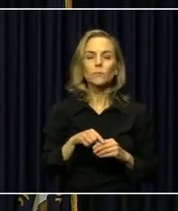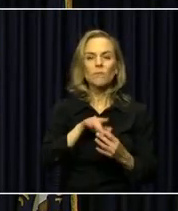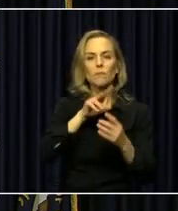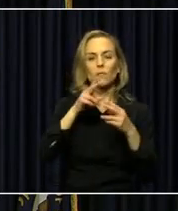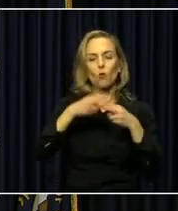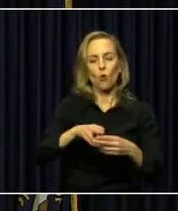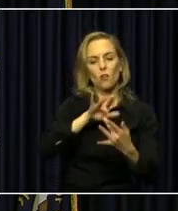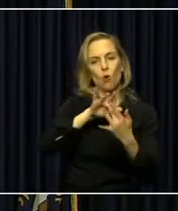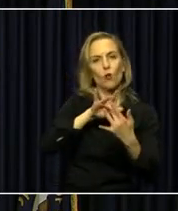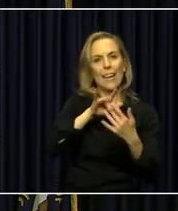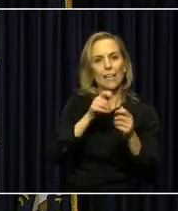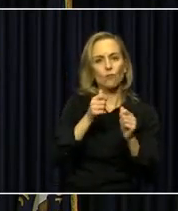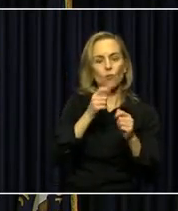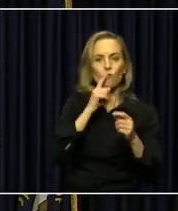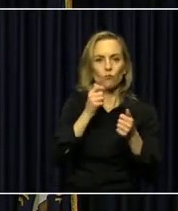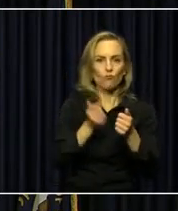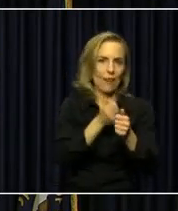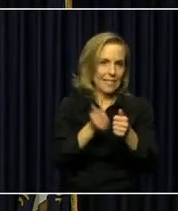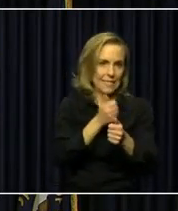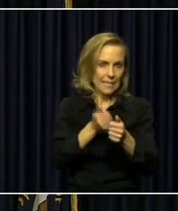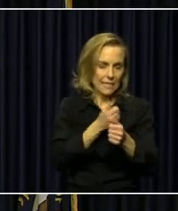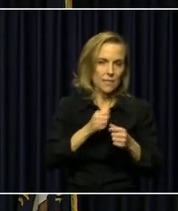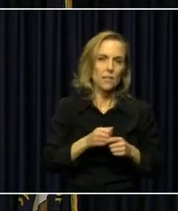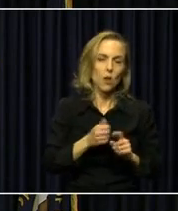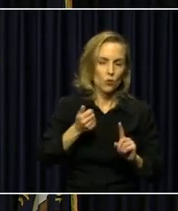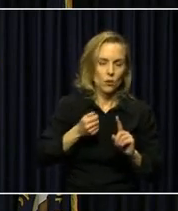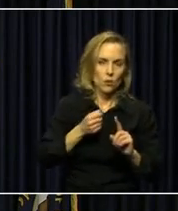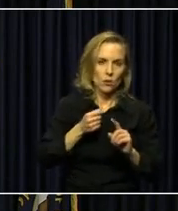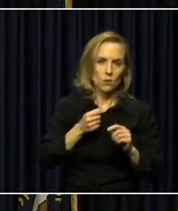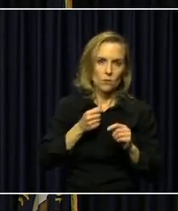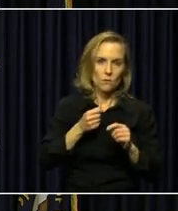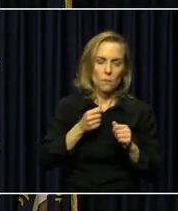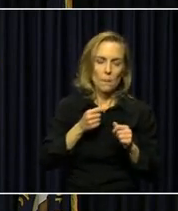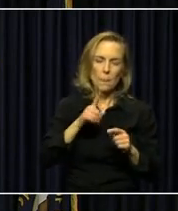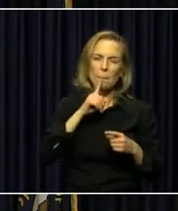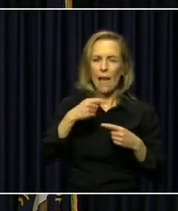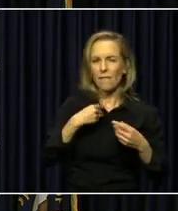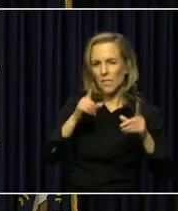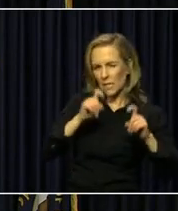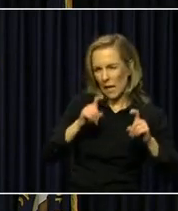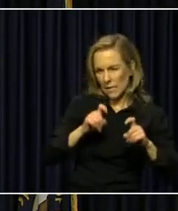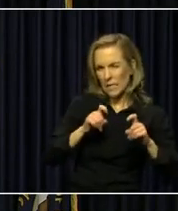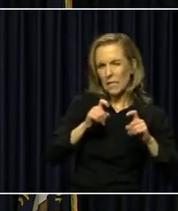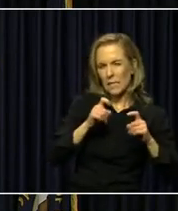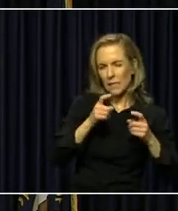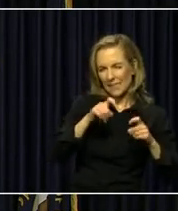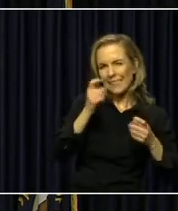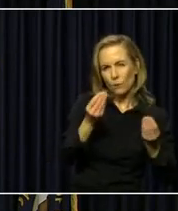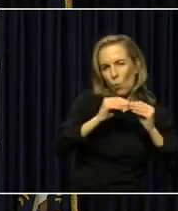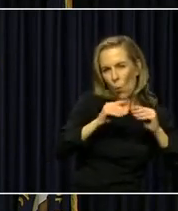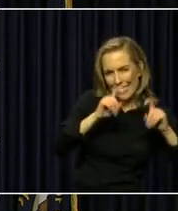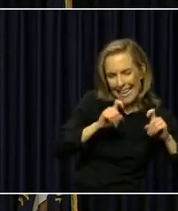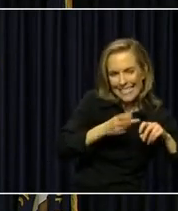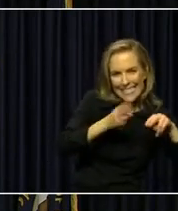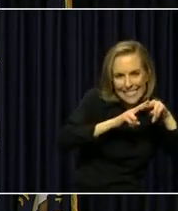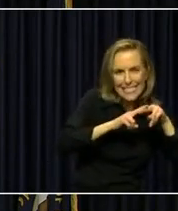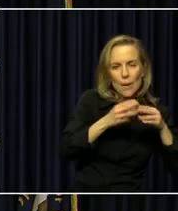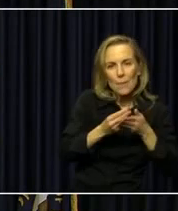WHENEVER WE DEFEAT THE VIRUS. THE CARES ACT MONEY HAS TO BE SPENT THROUGH THE END OF DECEMBER, BUCKET EXPECT A